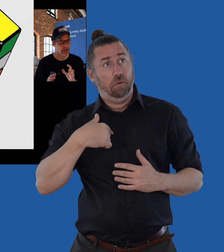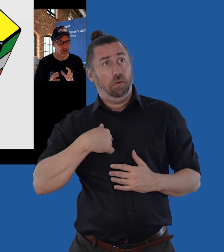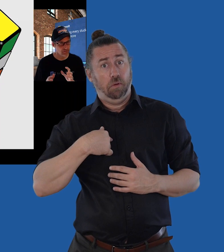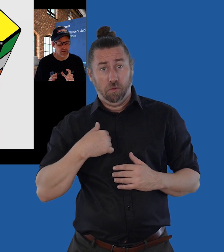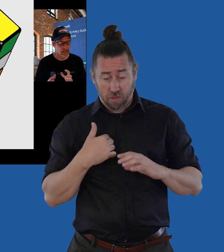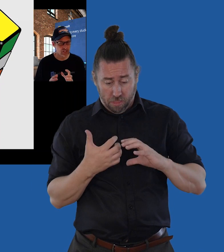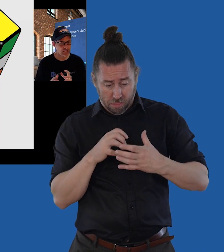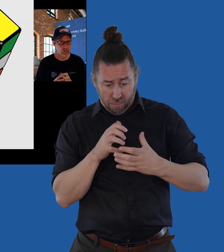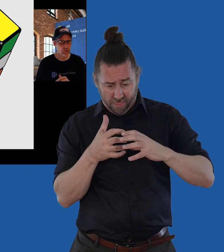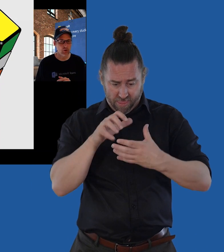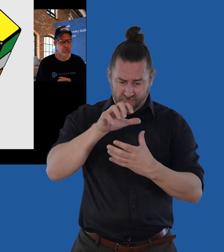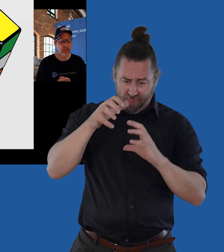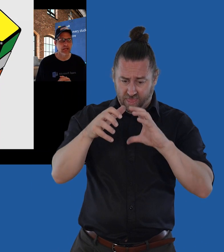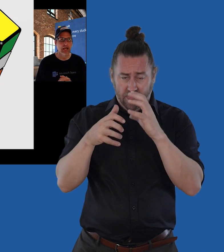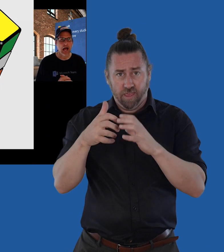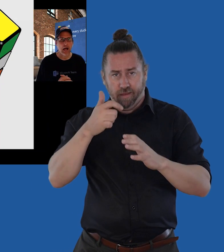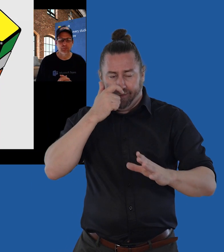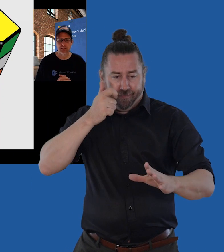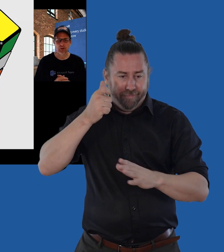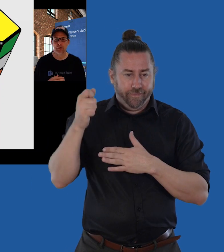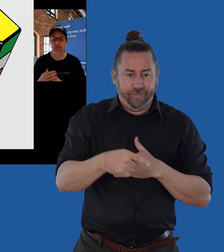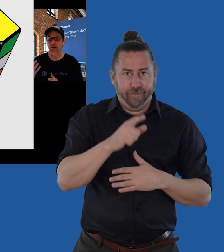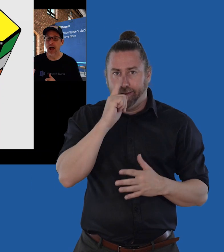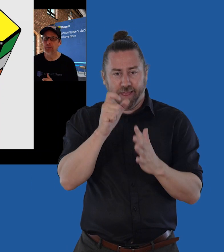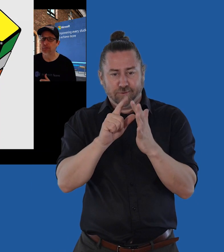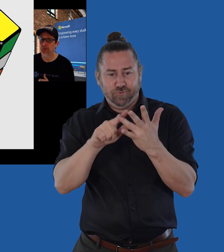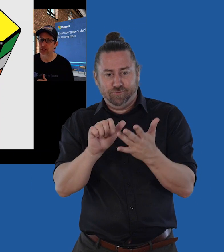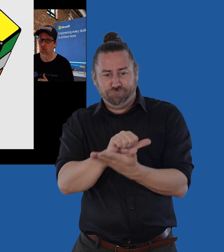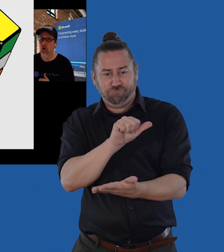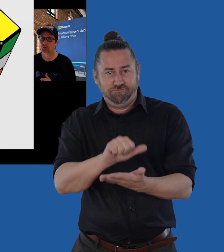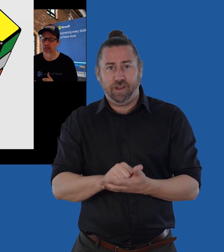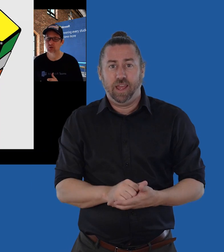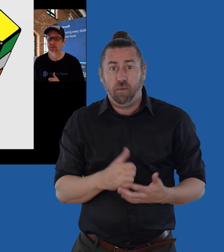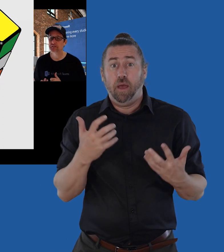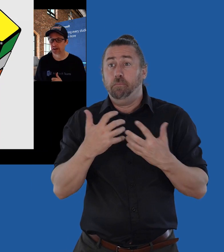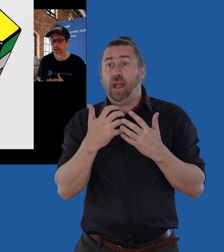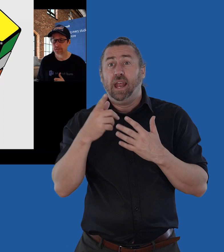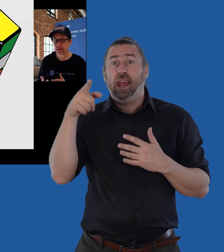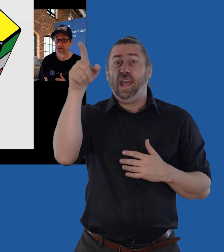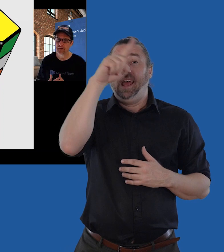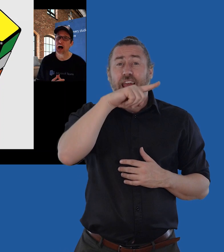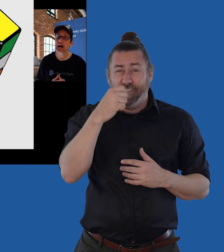I could never actually do it properly. You know, but there are people in the world that can do it very, very fast.